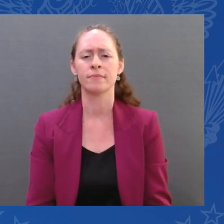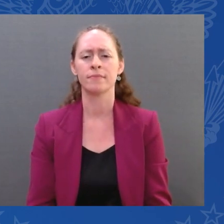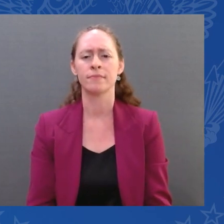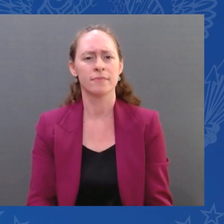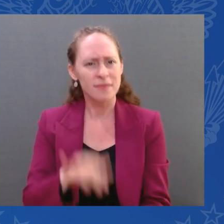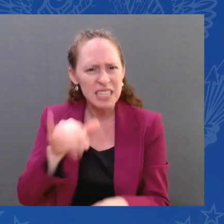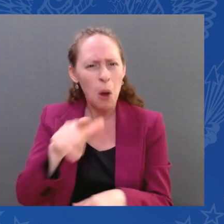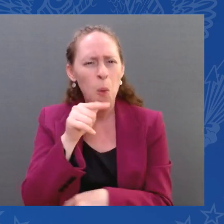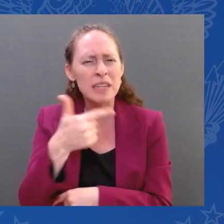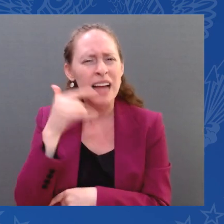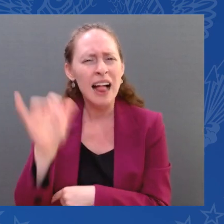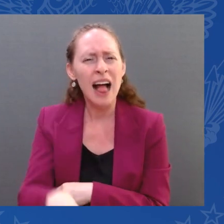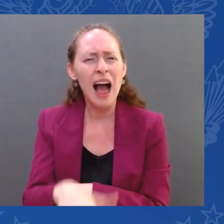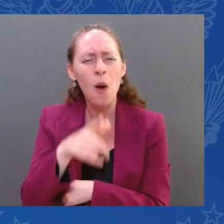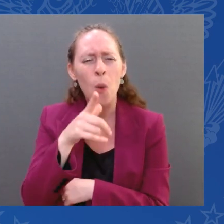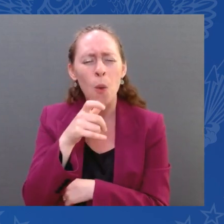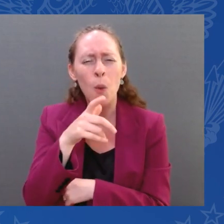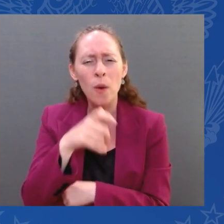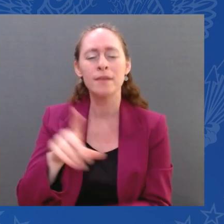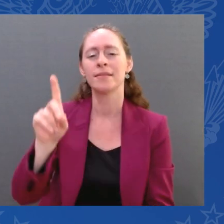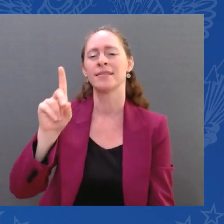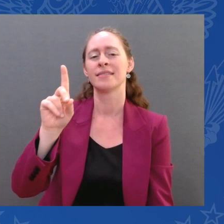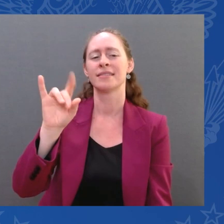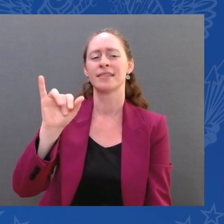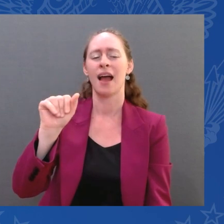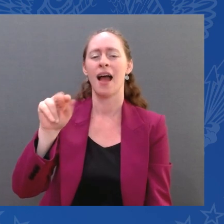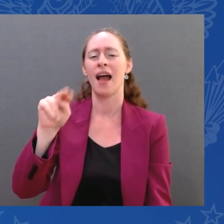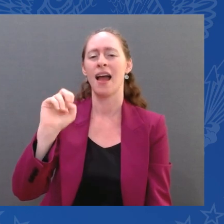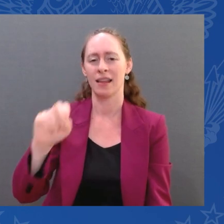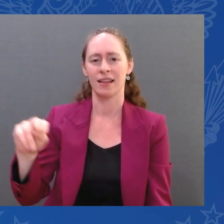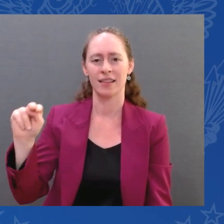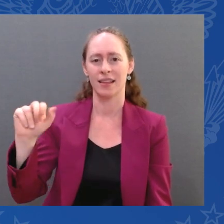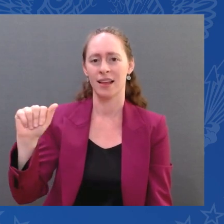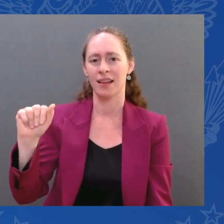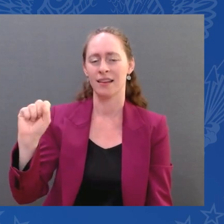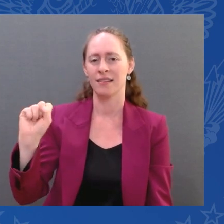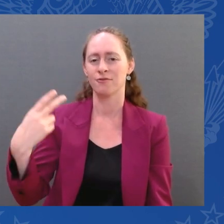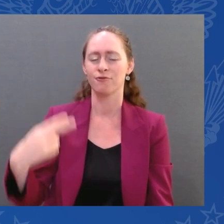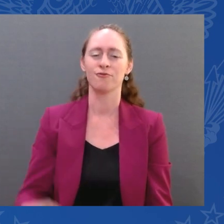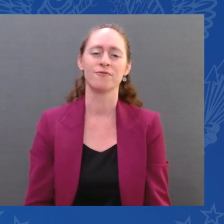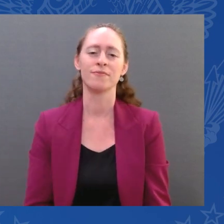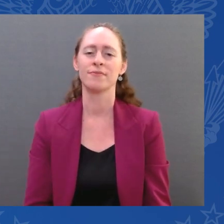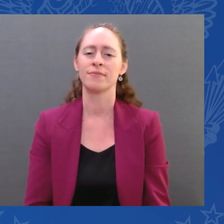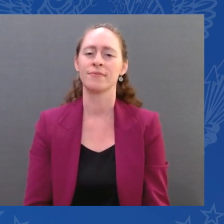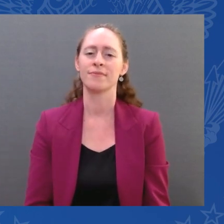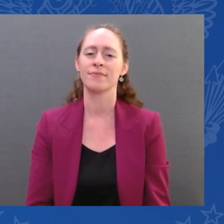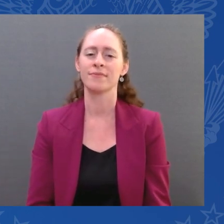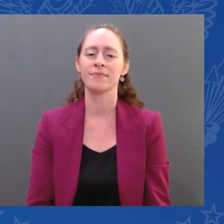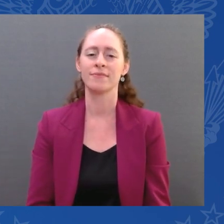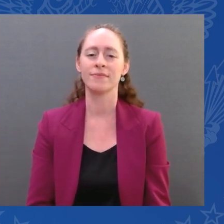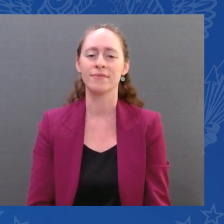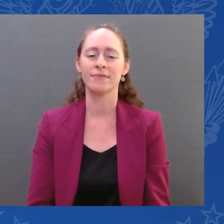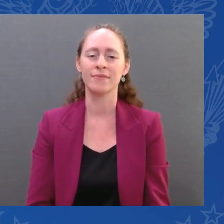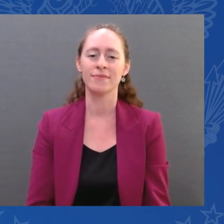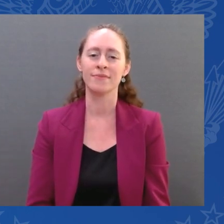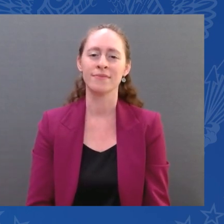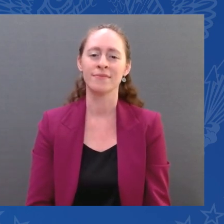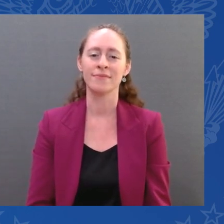A key architect of the sit in movement in Nashville. After four little girls were murdered, the 16th Street Baptist Church in Birmingham,